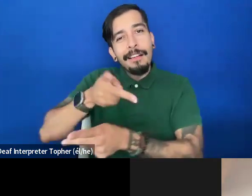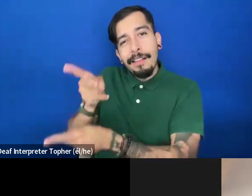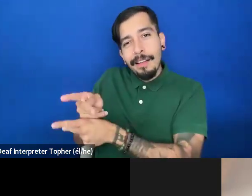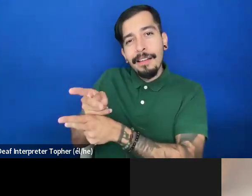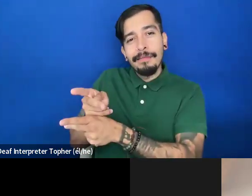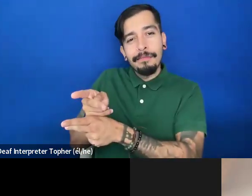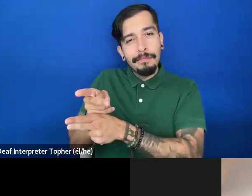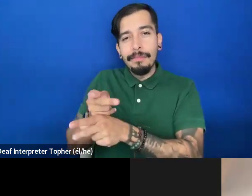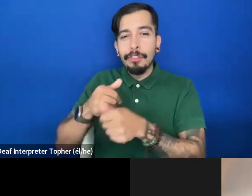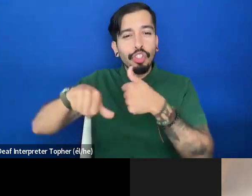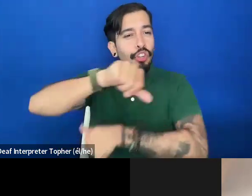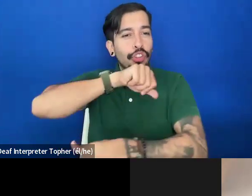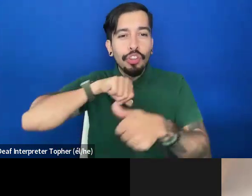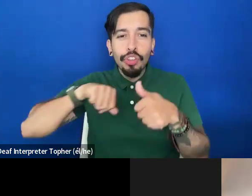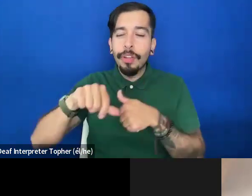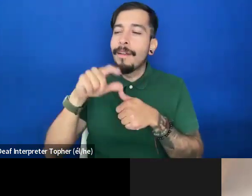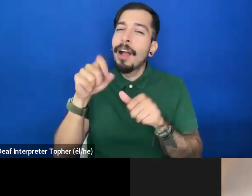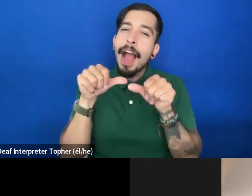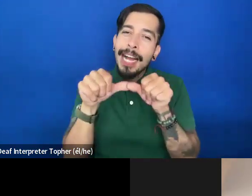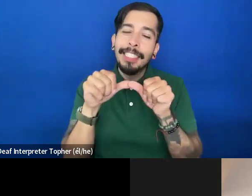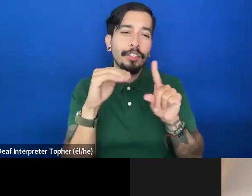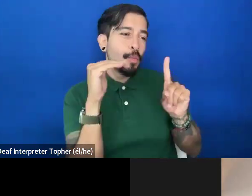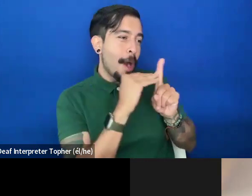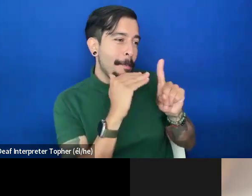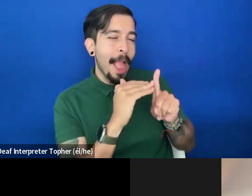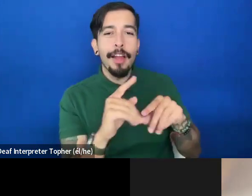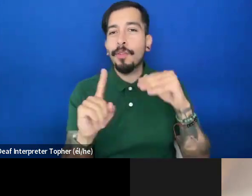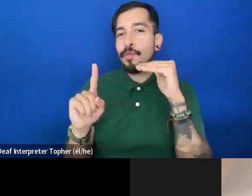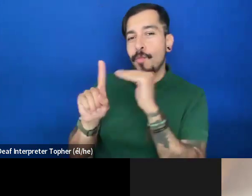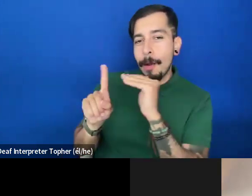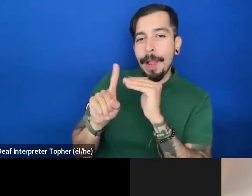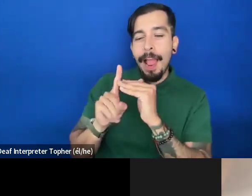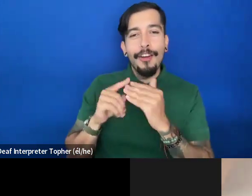of our humanity, because ableism is gonna constantly, constantly